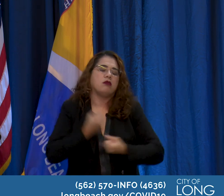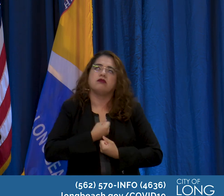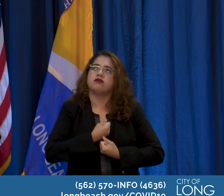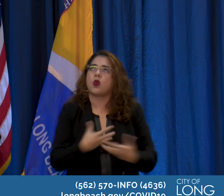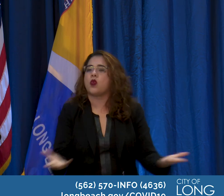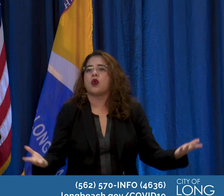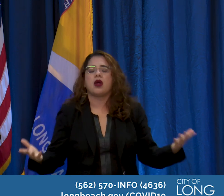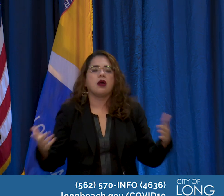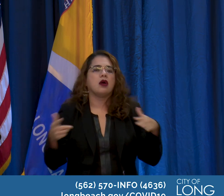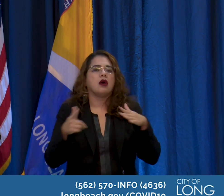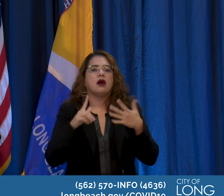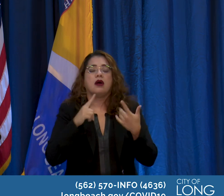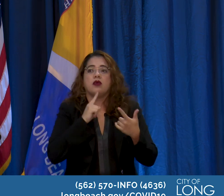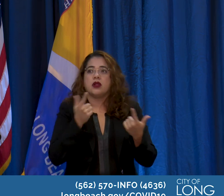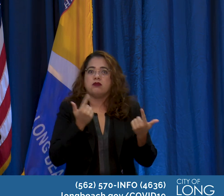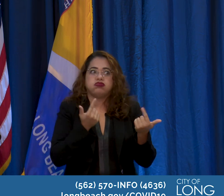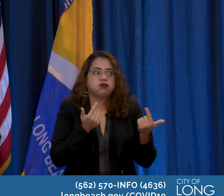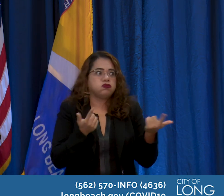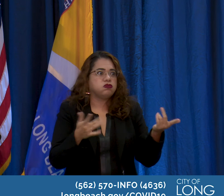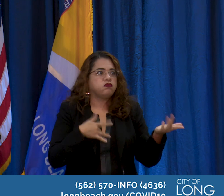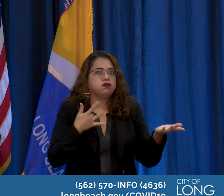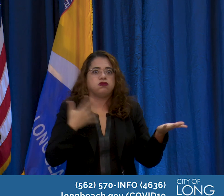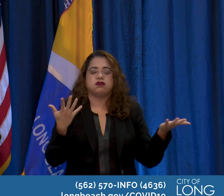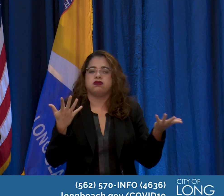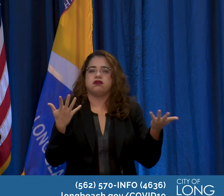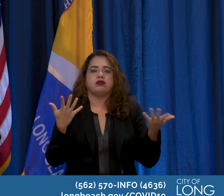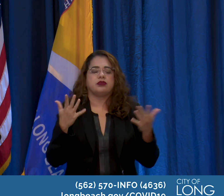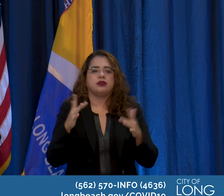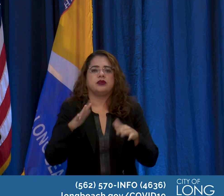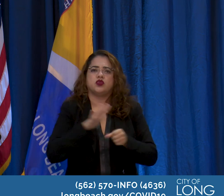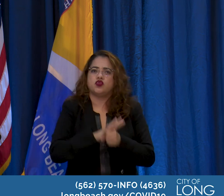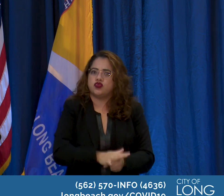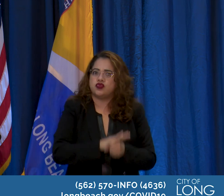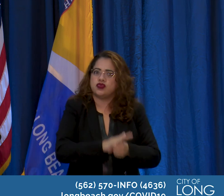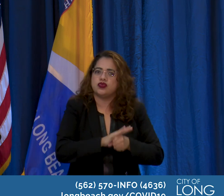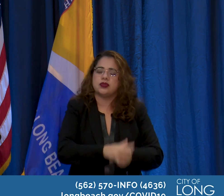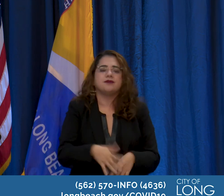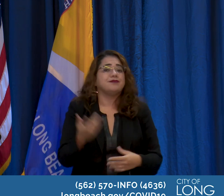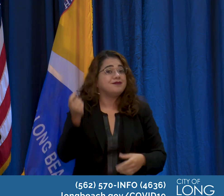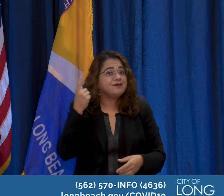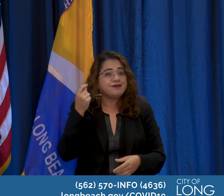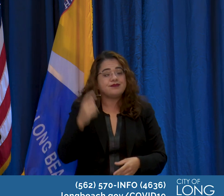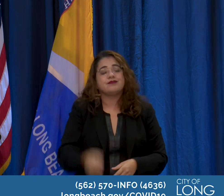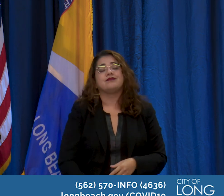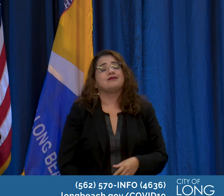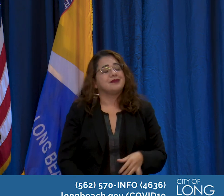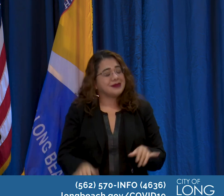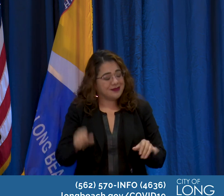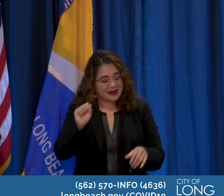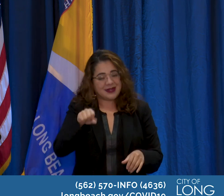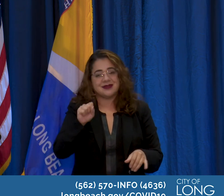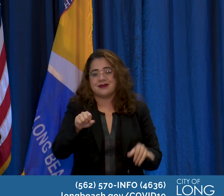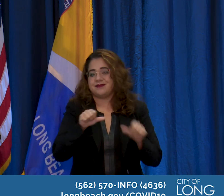It's going to be here, it's going to be still causing disruptions, it's going to take peoples